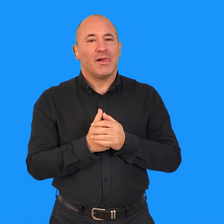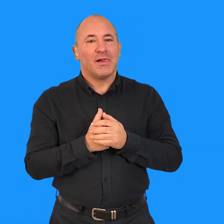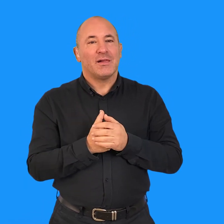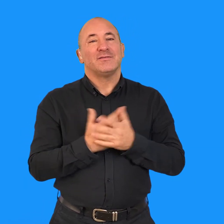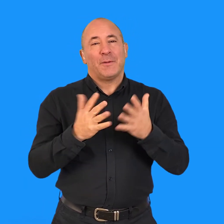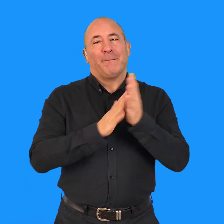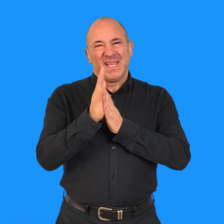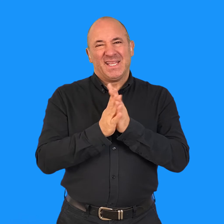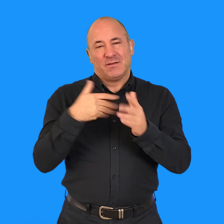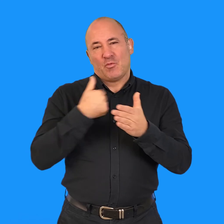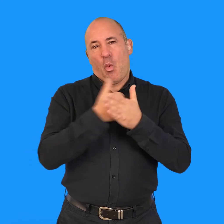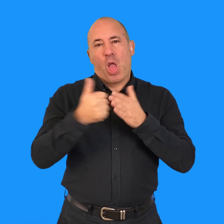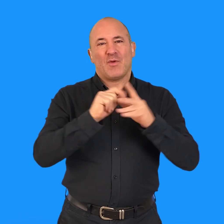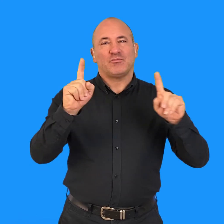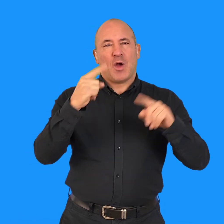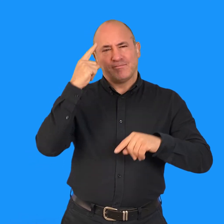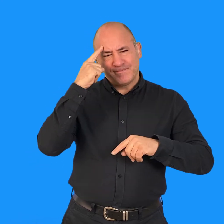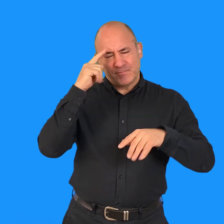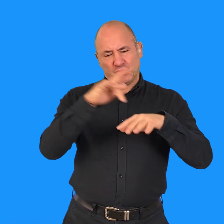in which the show itself and its content